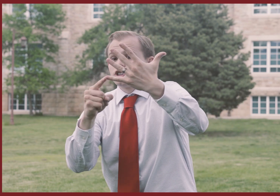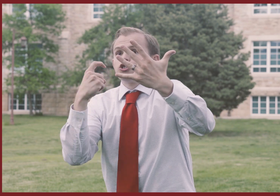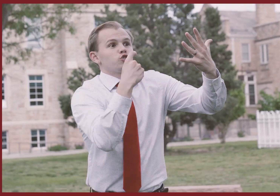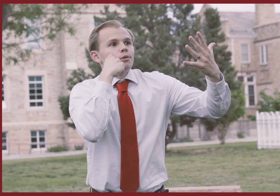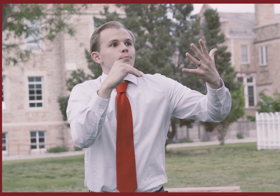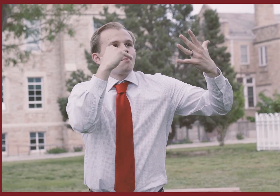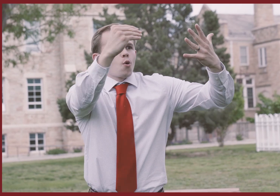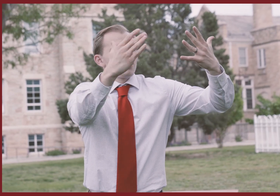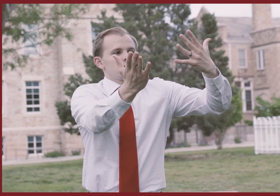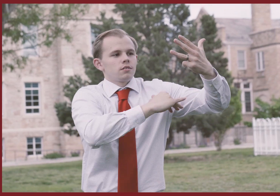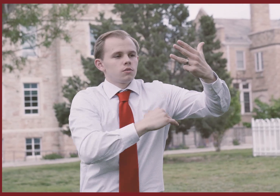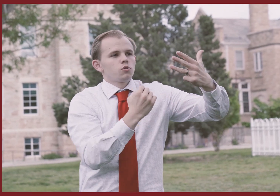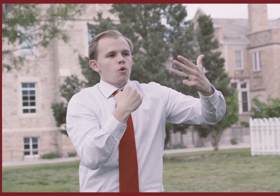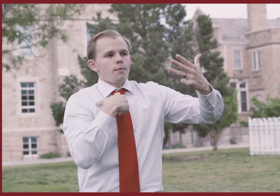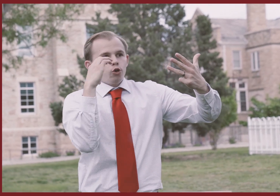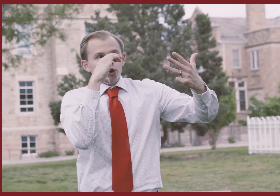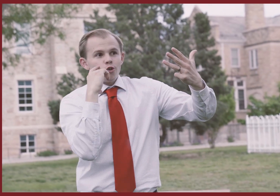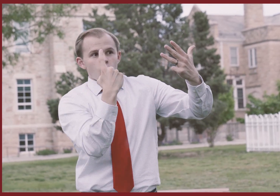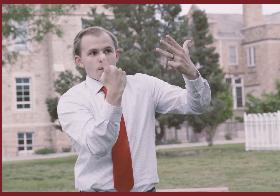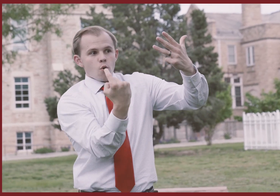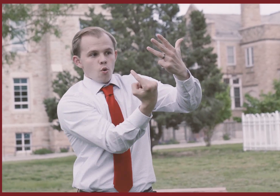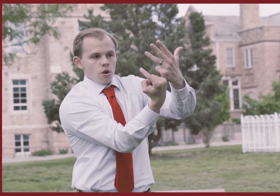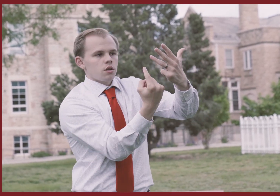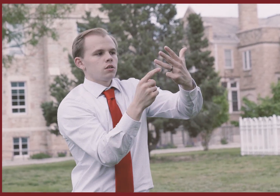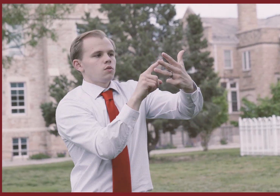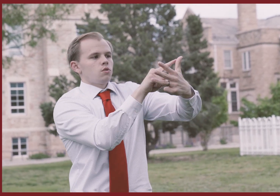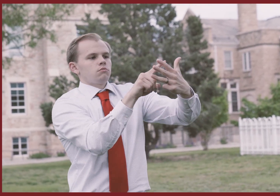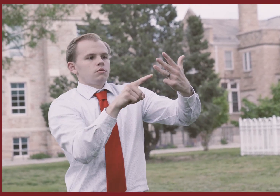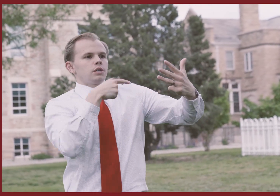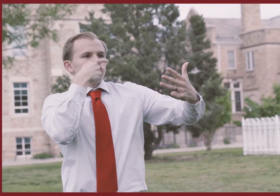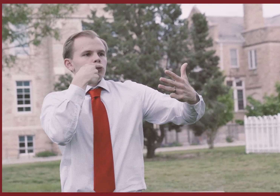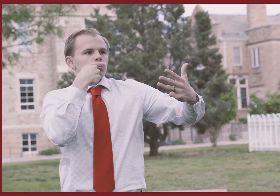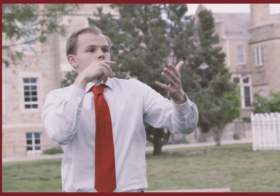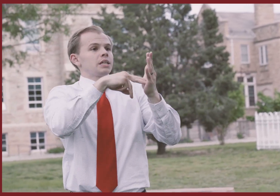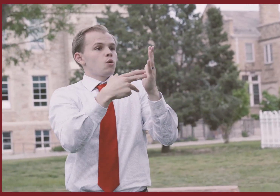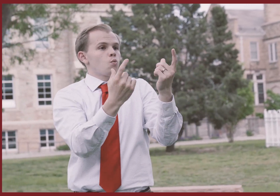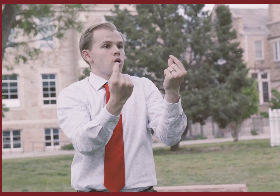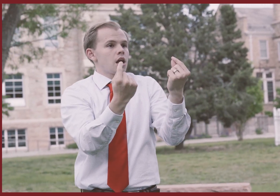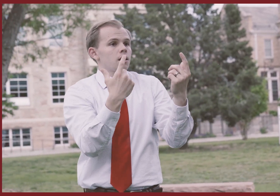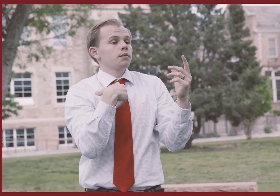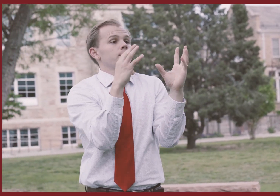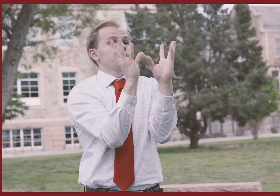and she's moving to a new job and so now I've got to look for somebody else.